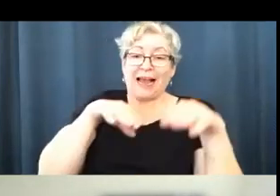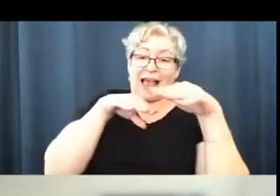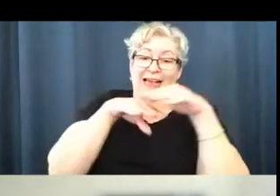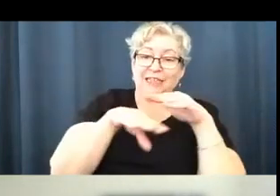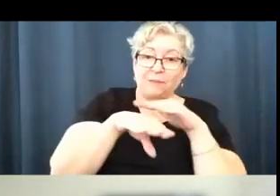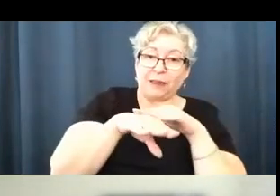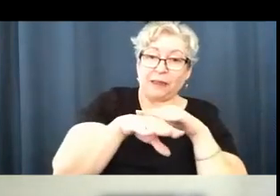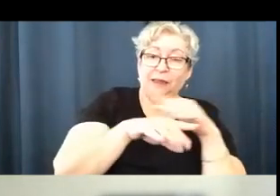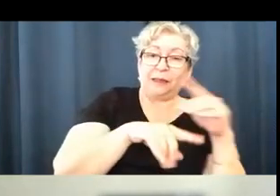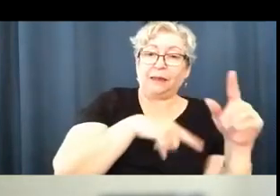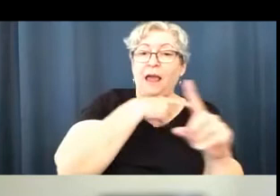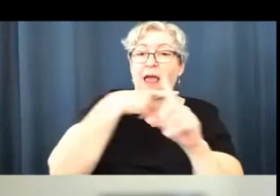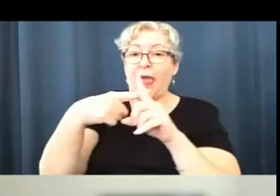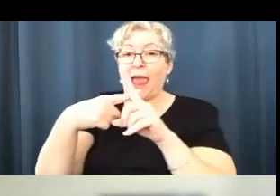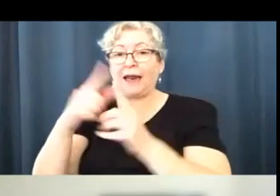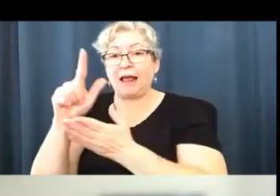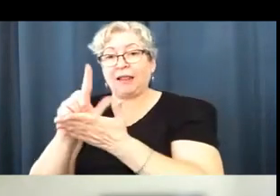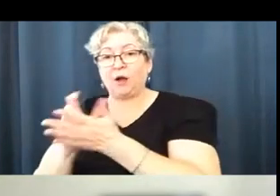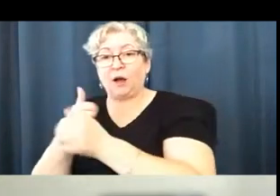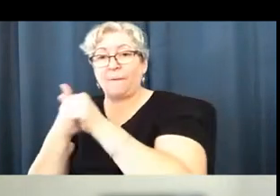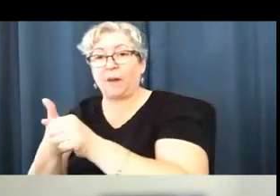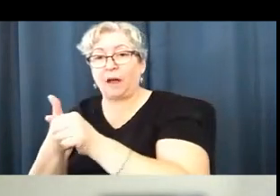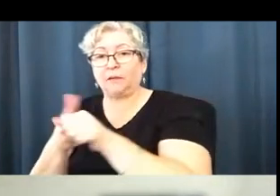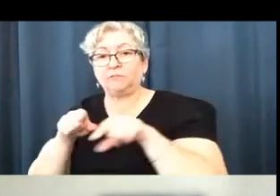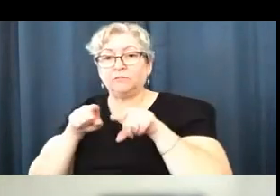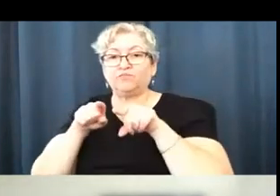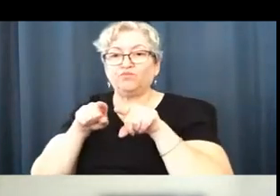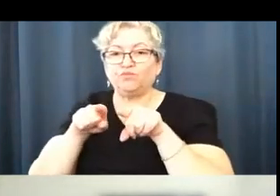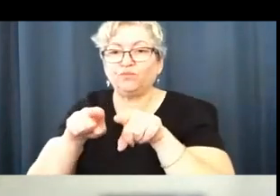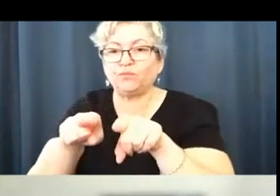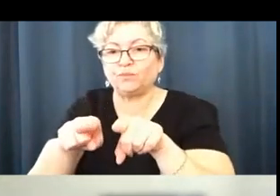and legal compliance together as kind of a low bar, right?